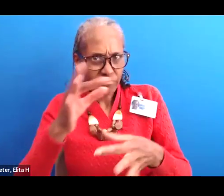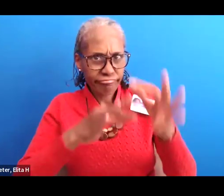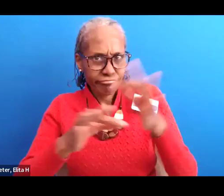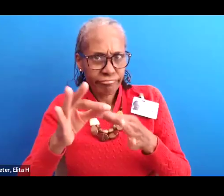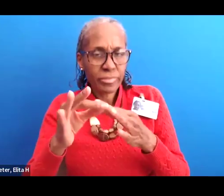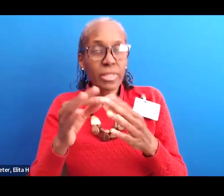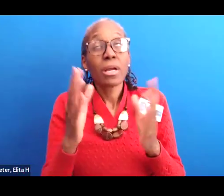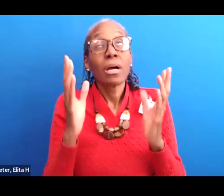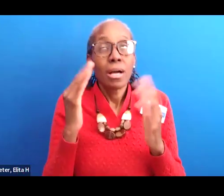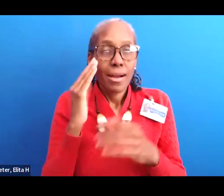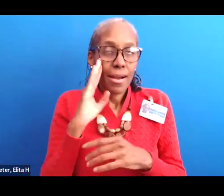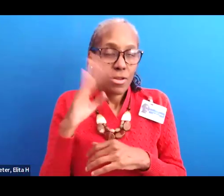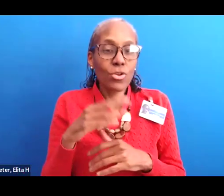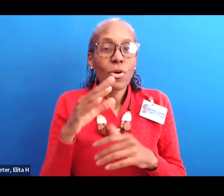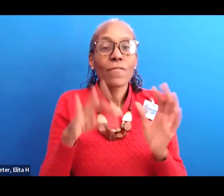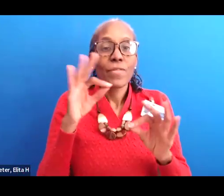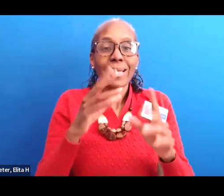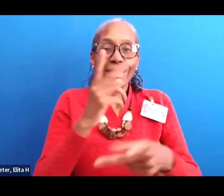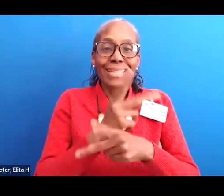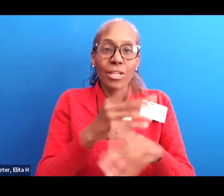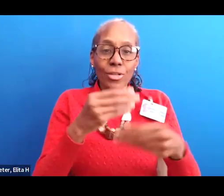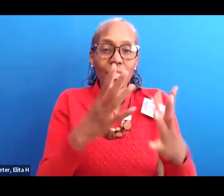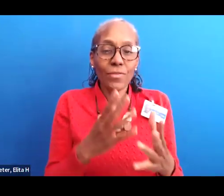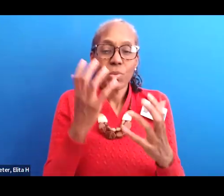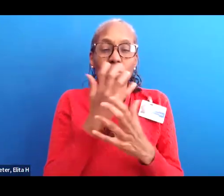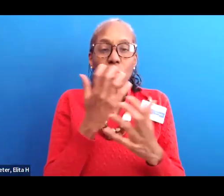Now I know that finding caregivers like this has been very, very